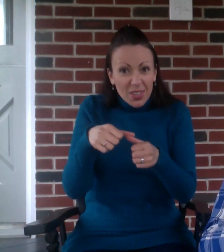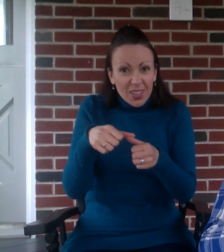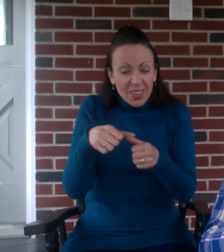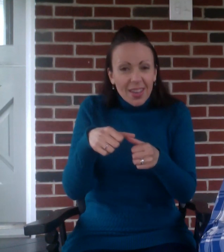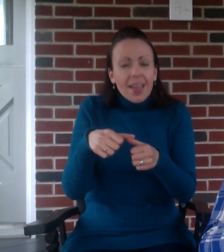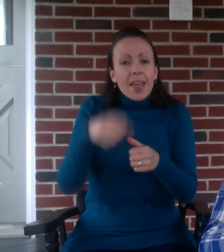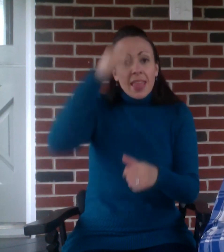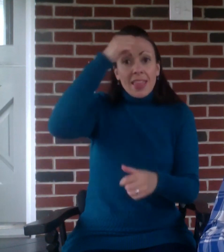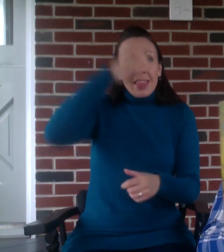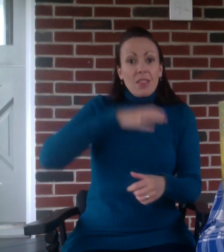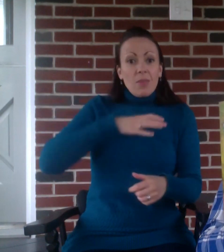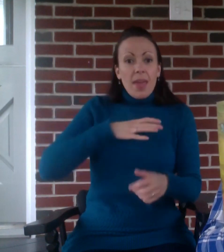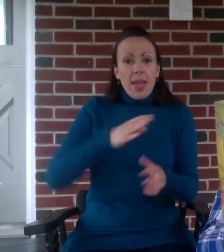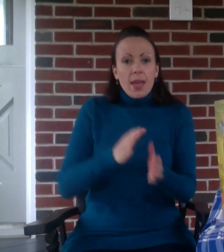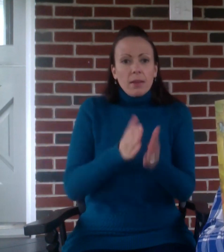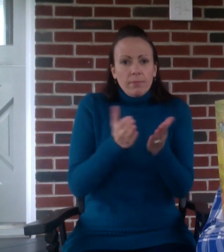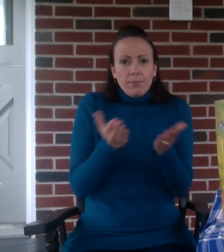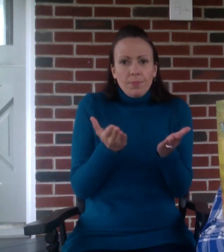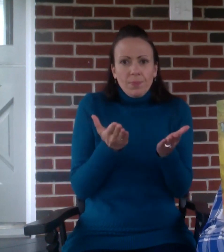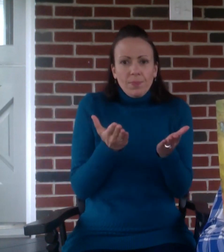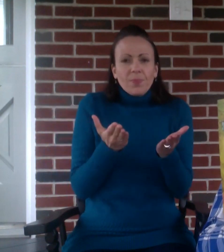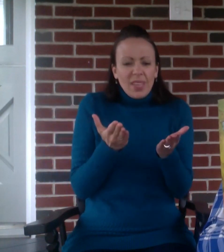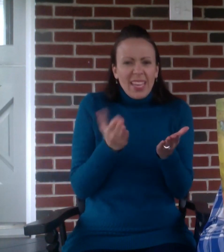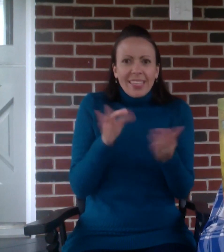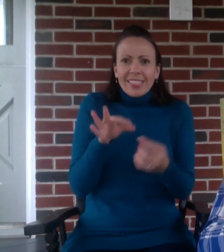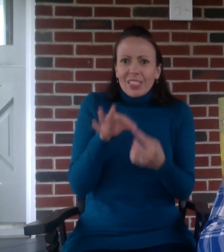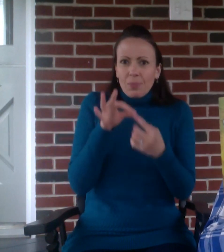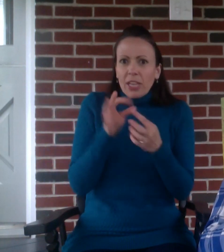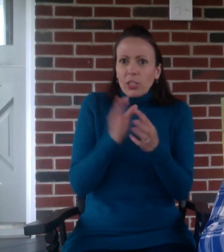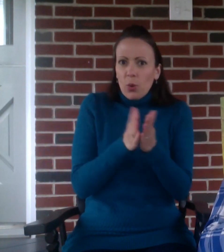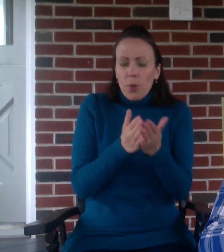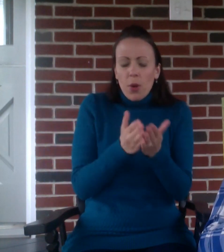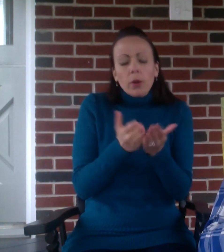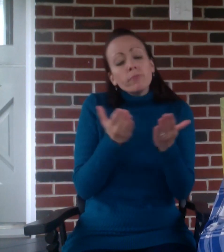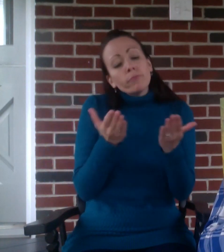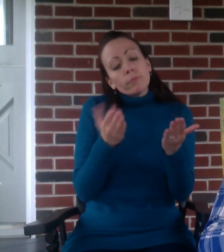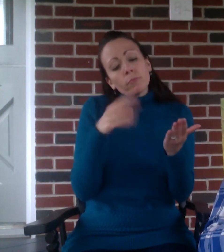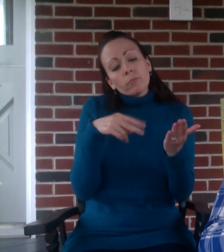you might dream those things that they read about. I think that's what happened with him.